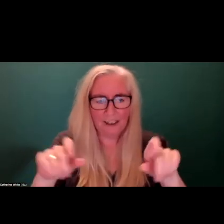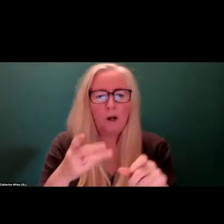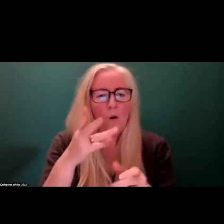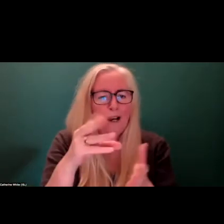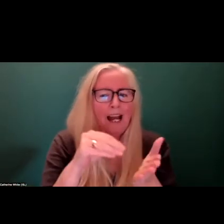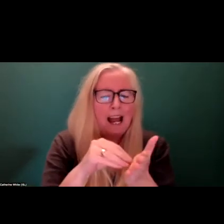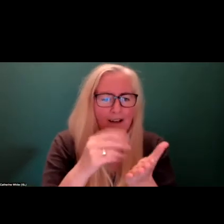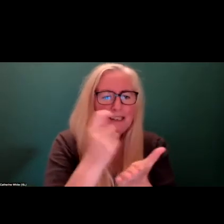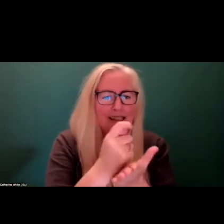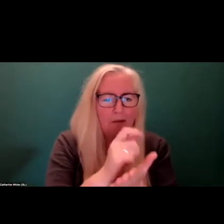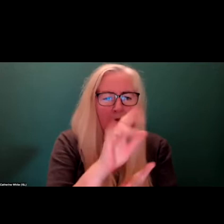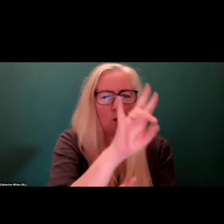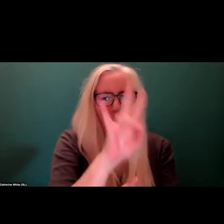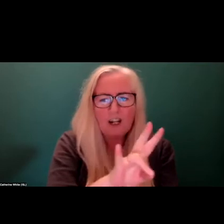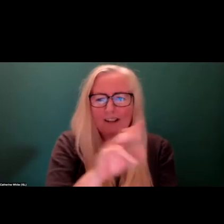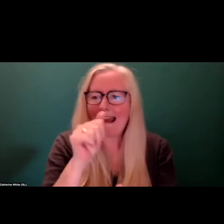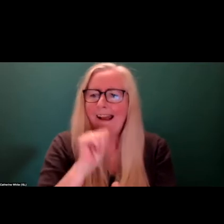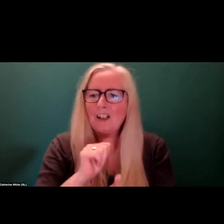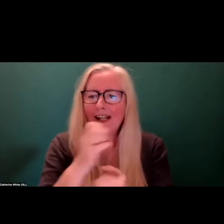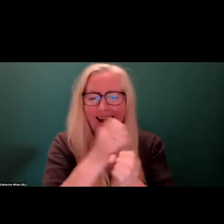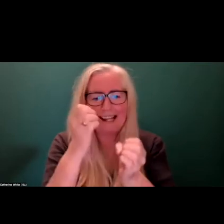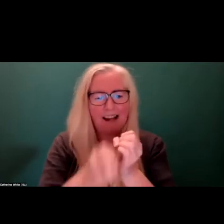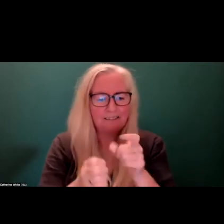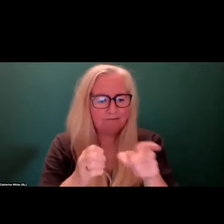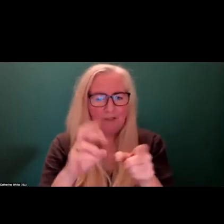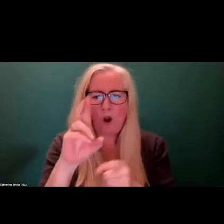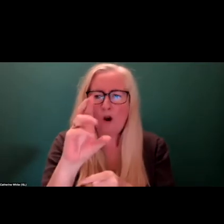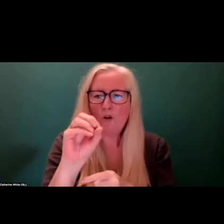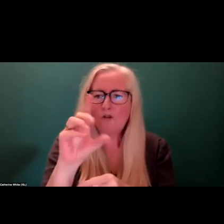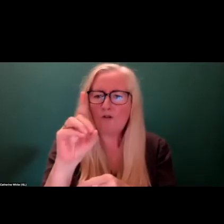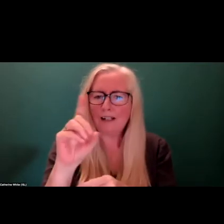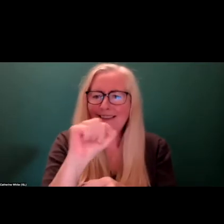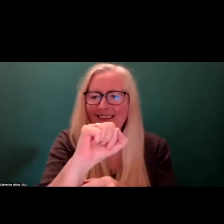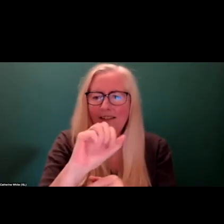We will have time for questions and answers at the end of Rodd's presentation.